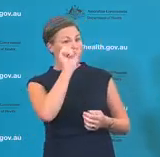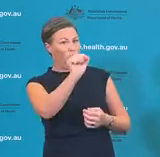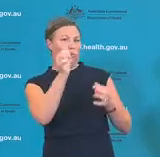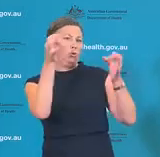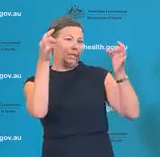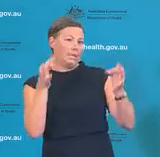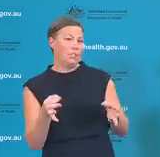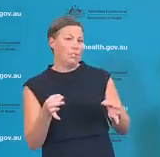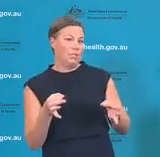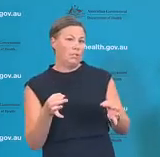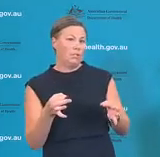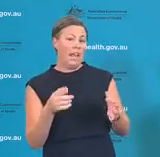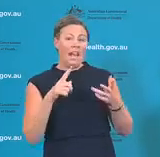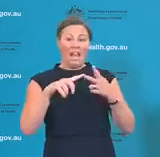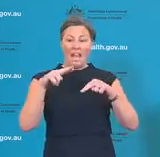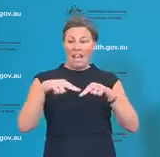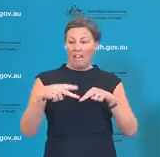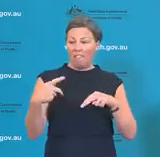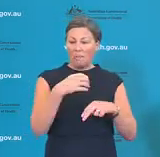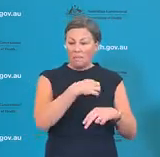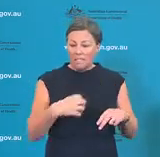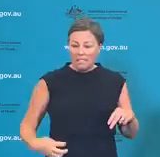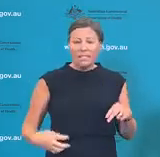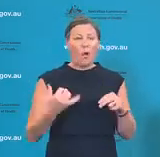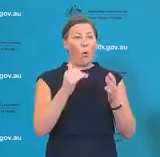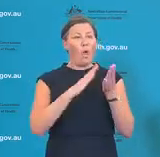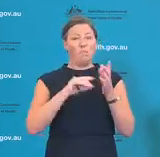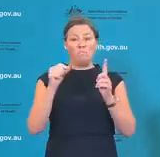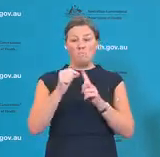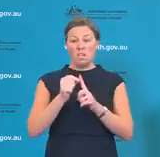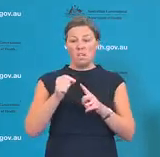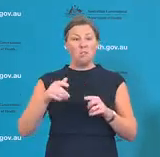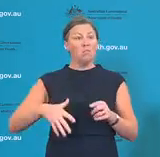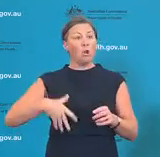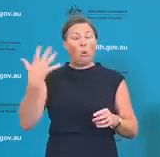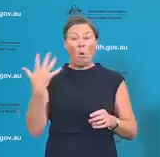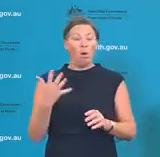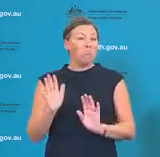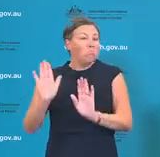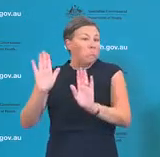or MPs choose not to do that, that's absolutely their right. But what